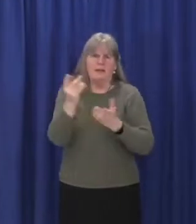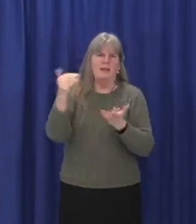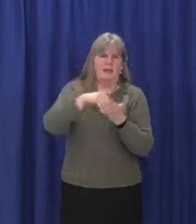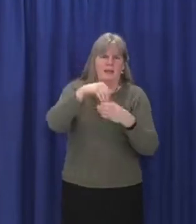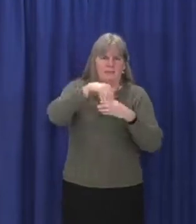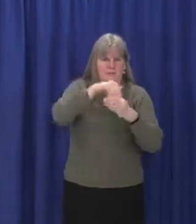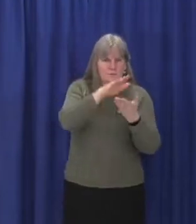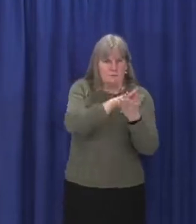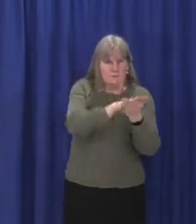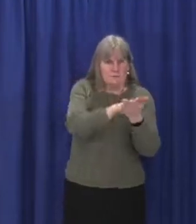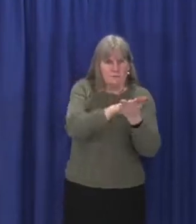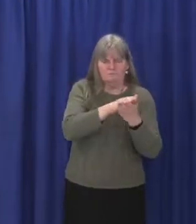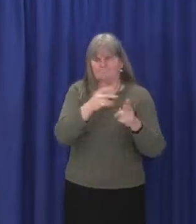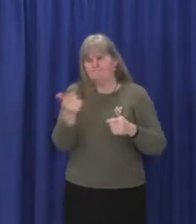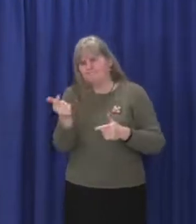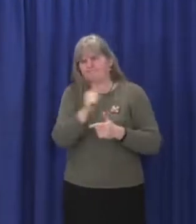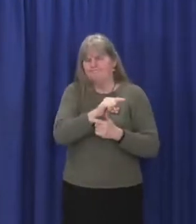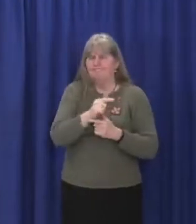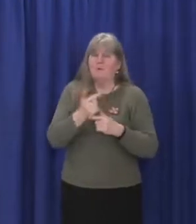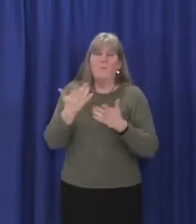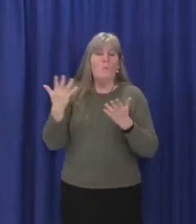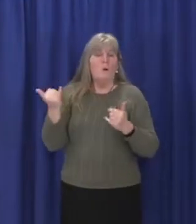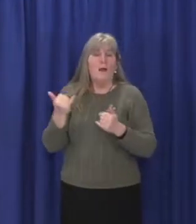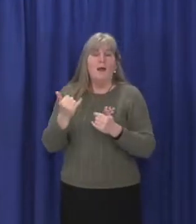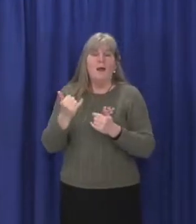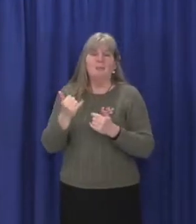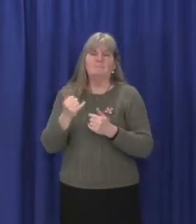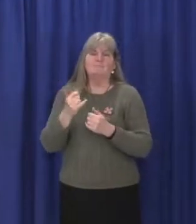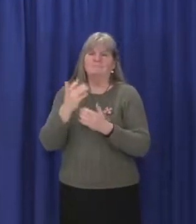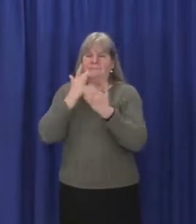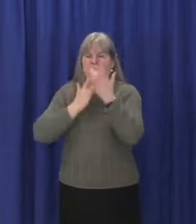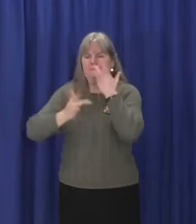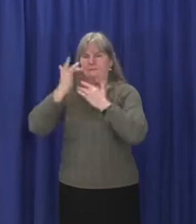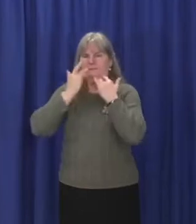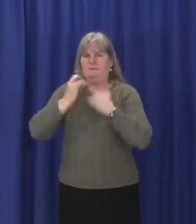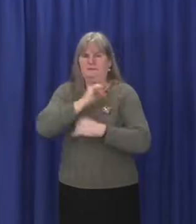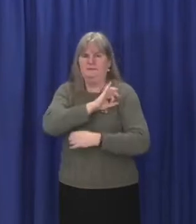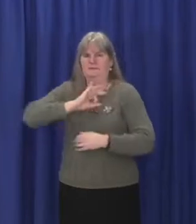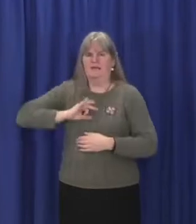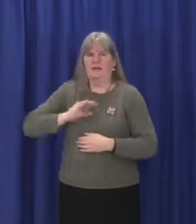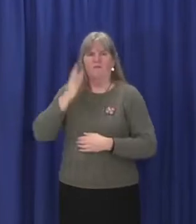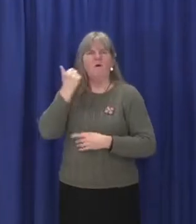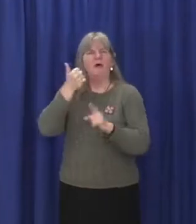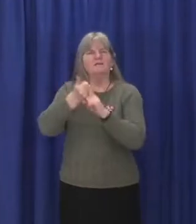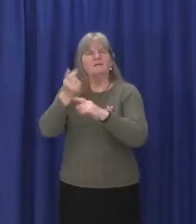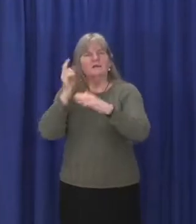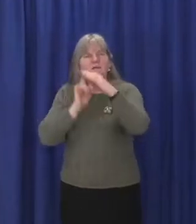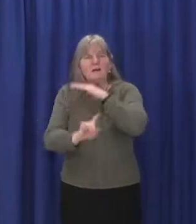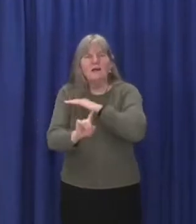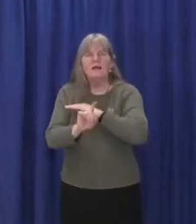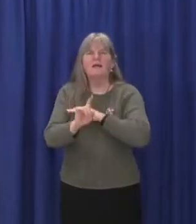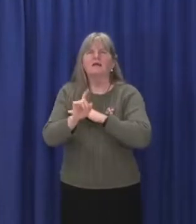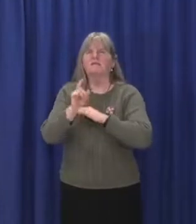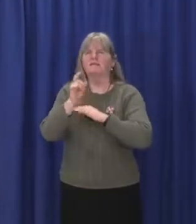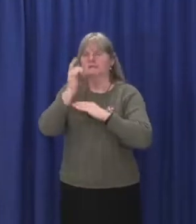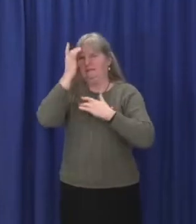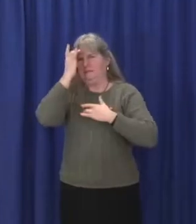related to staffing. This is primarily due to isolation requirements and illness amongst staff.